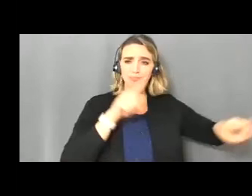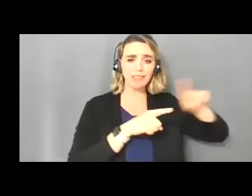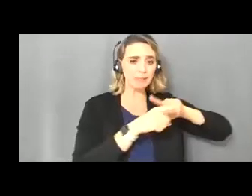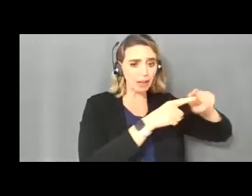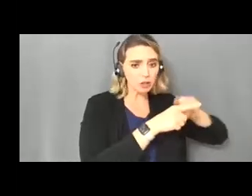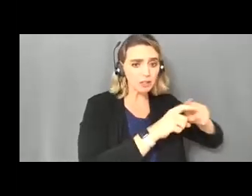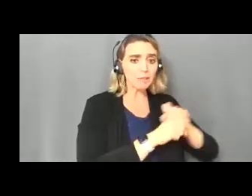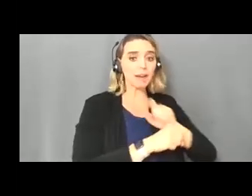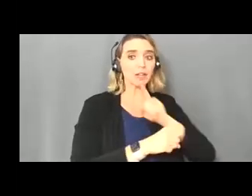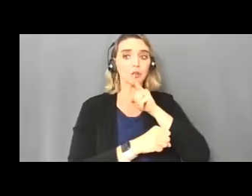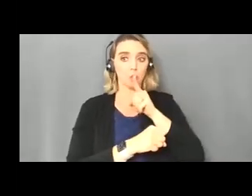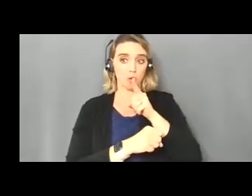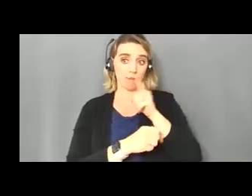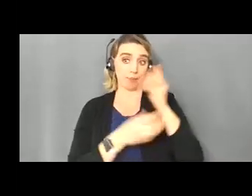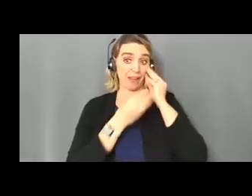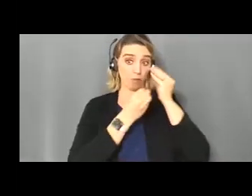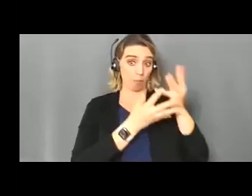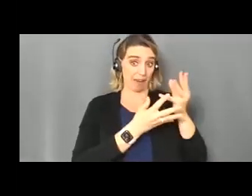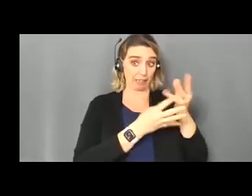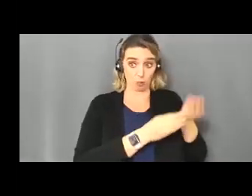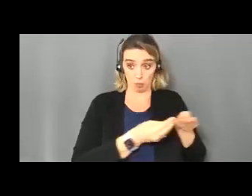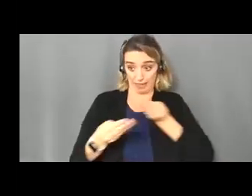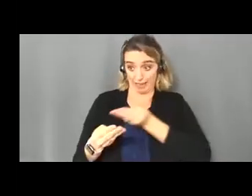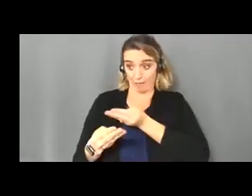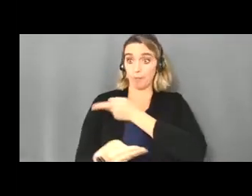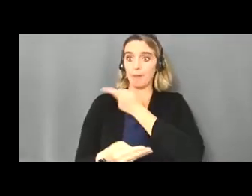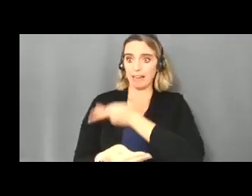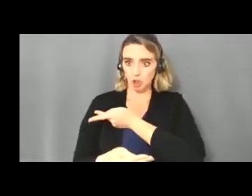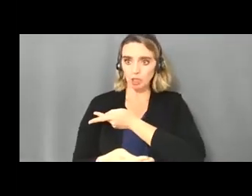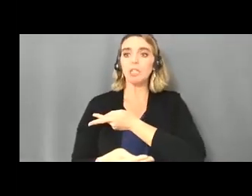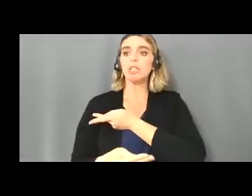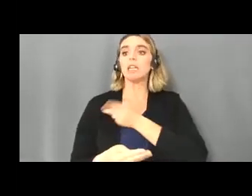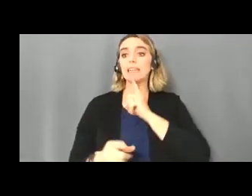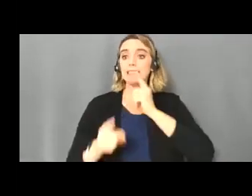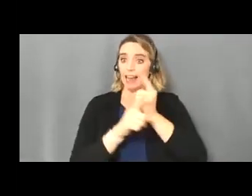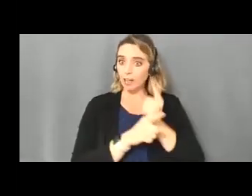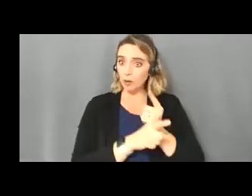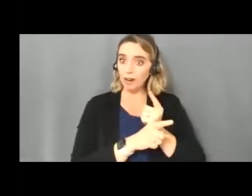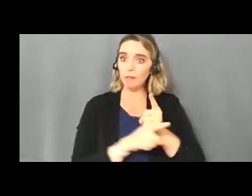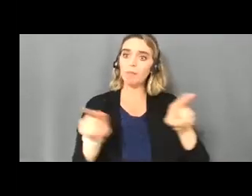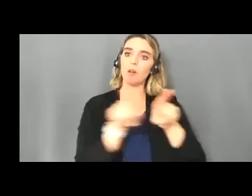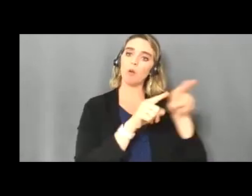that the information that we're sharing is up to date and accurate, but the physicians will also engage